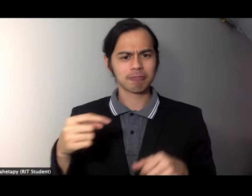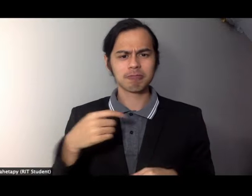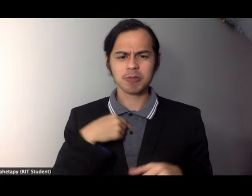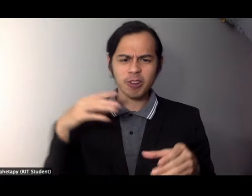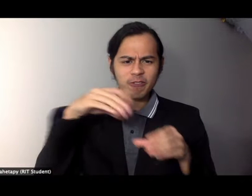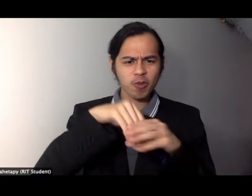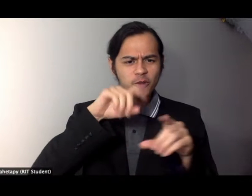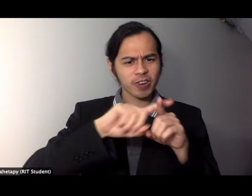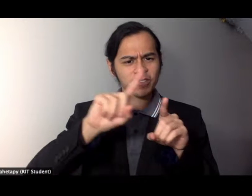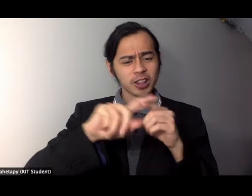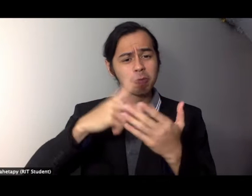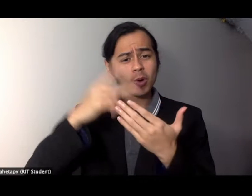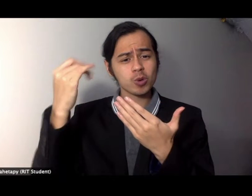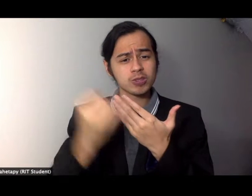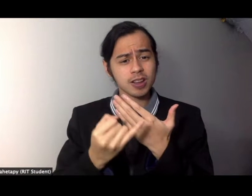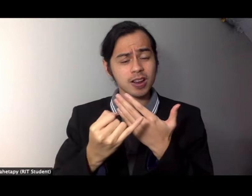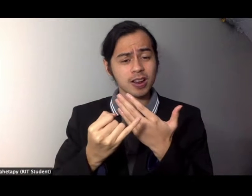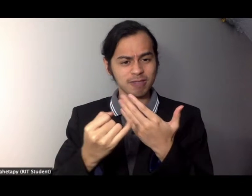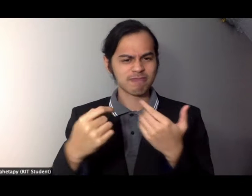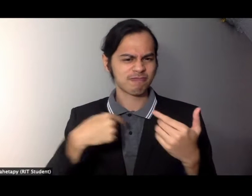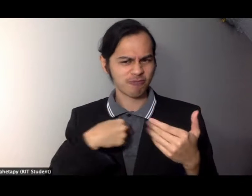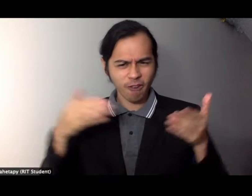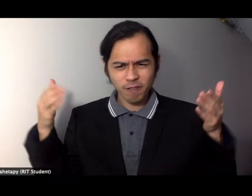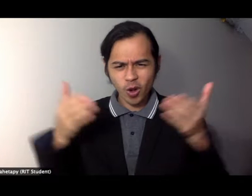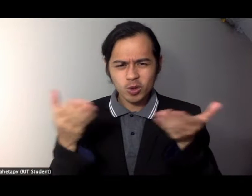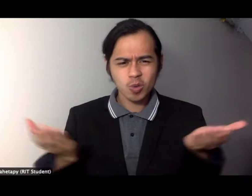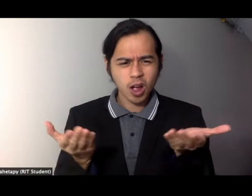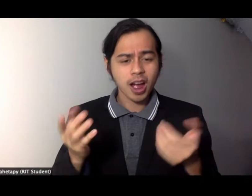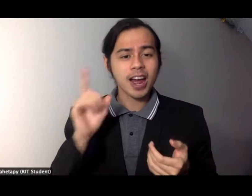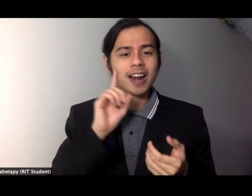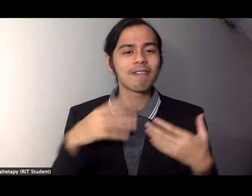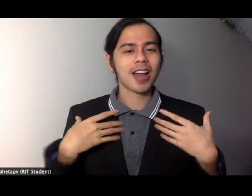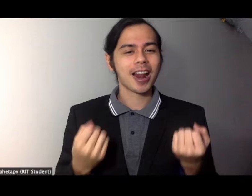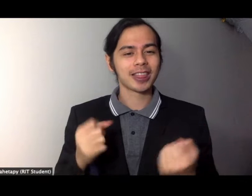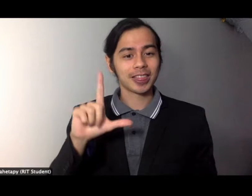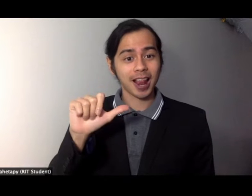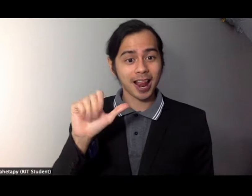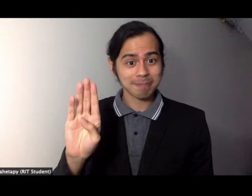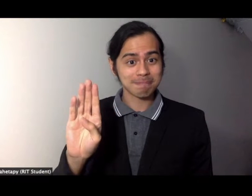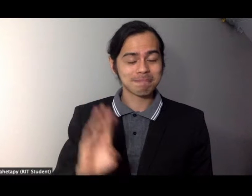I involve in different projects, and I focus on Deaf Health Lab.